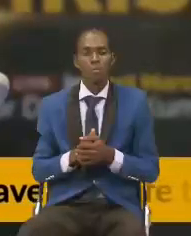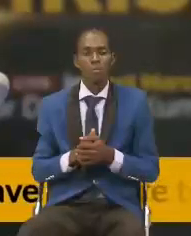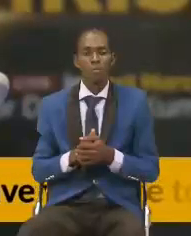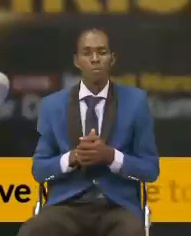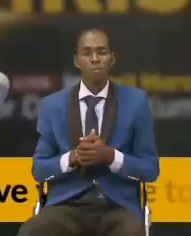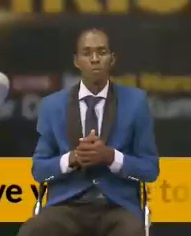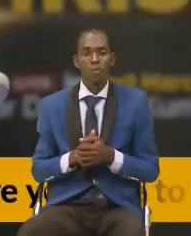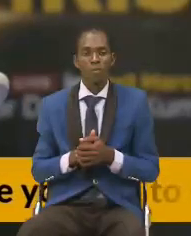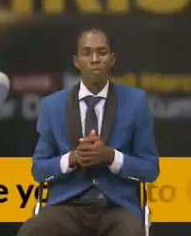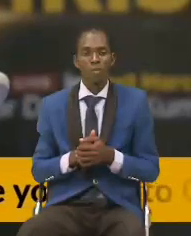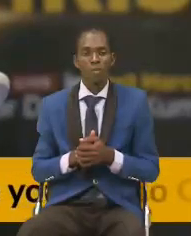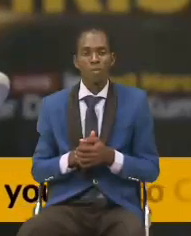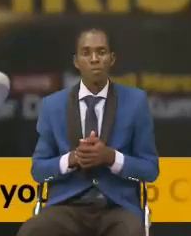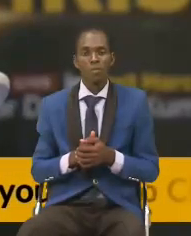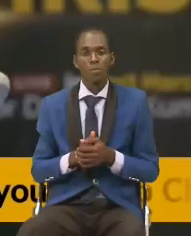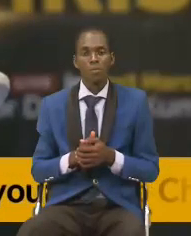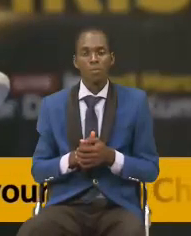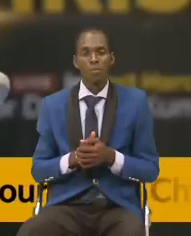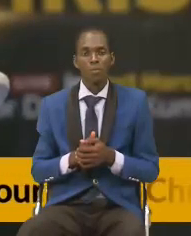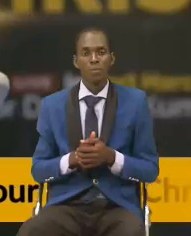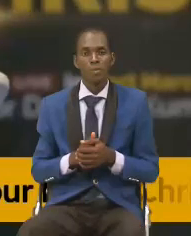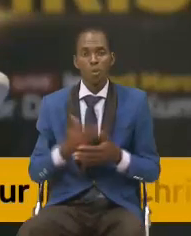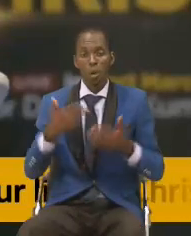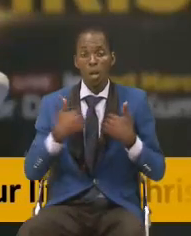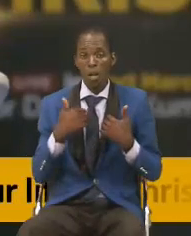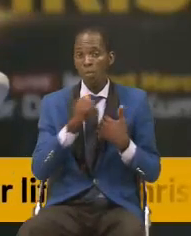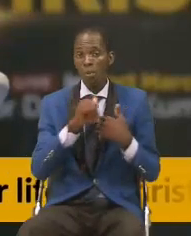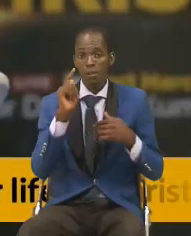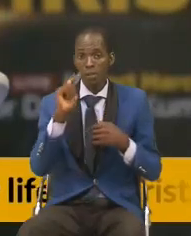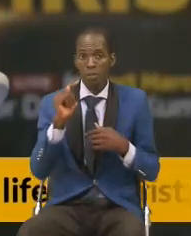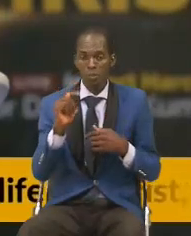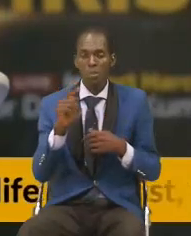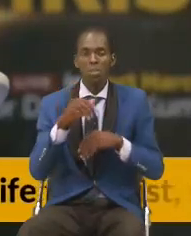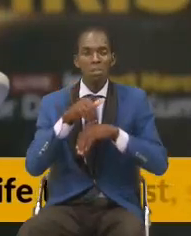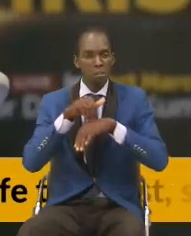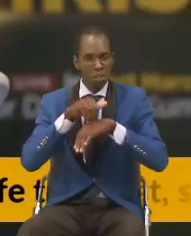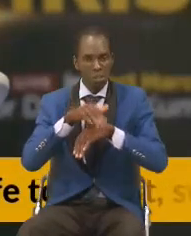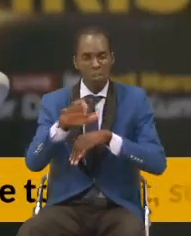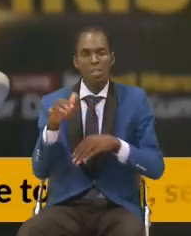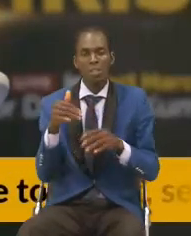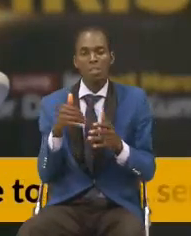we share it with us testimony link on the screen is there